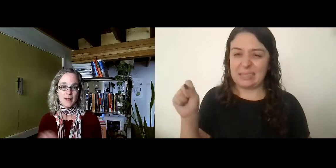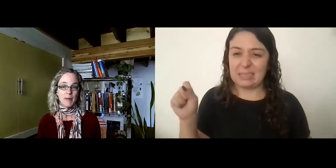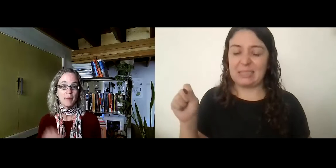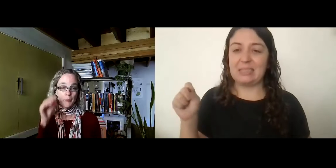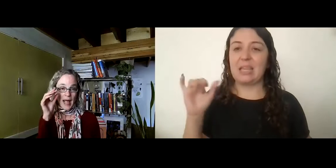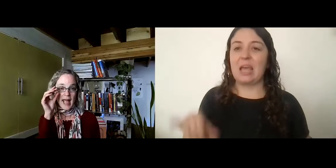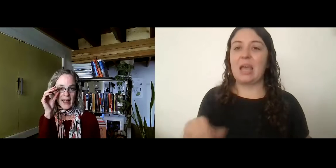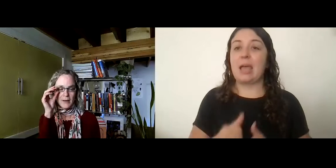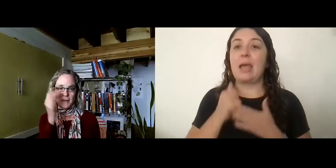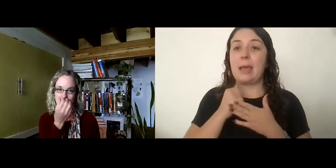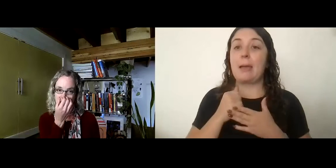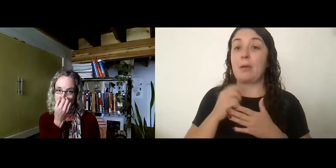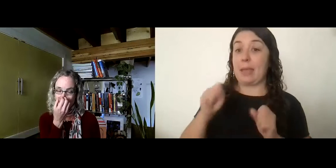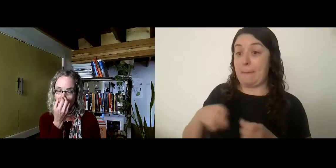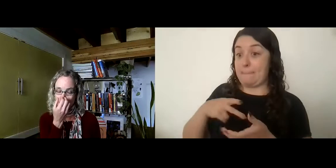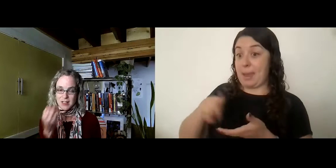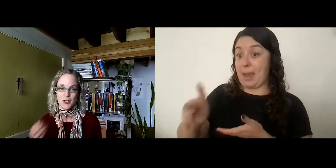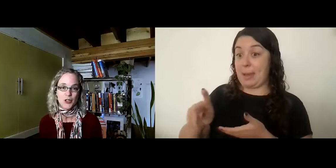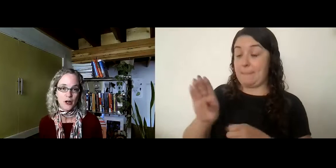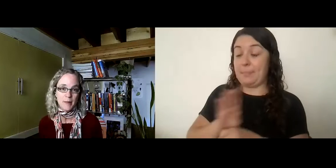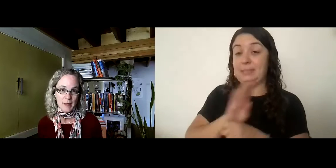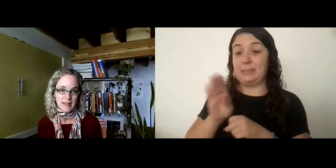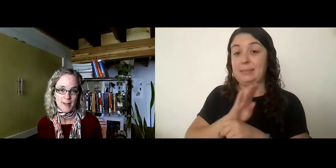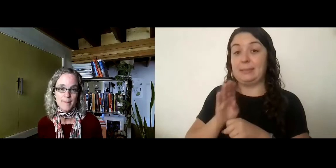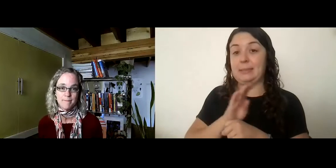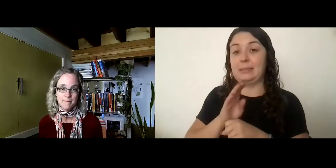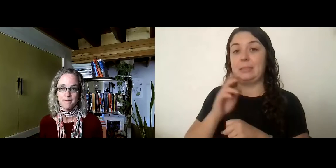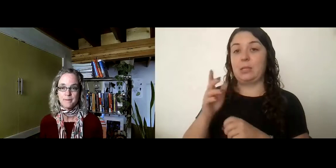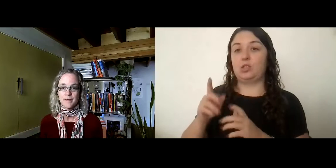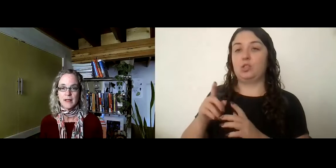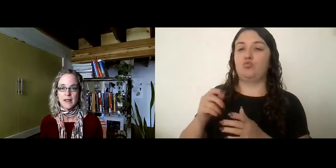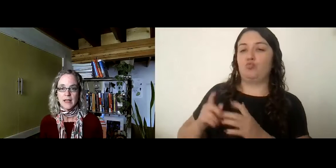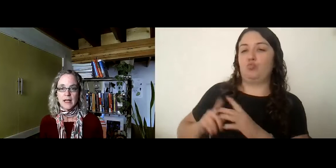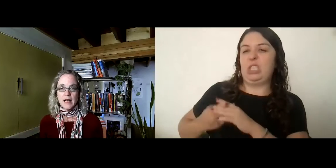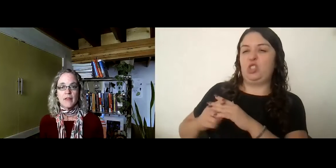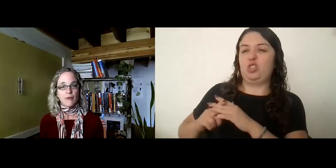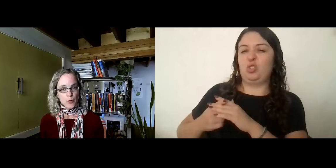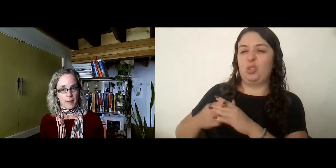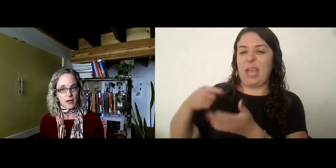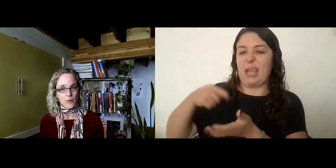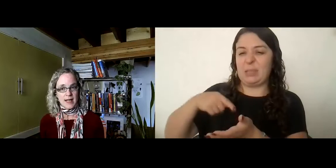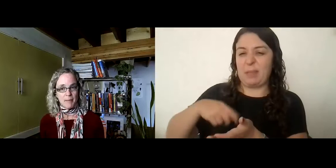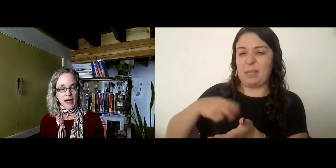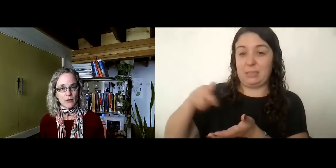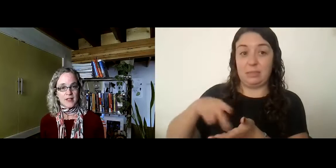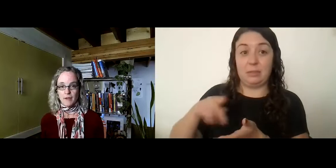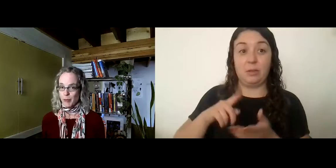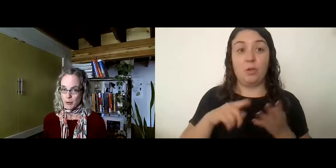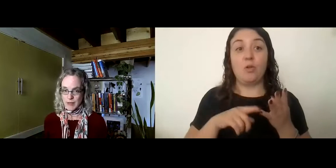some people pay for business start up expenses. The fourth webinar was about self employment